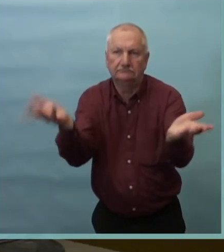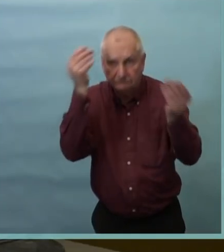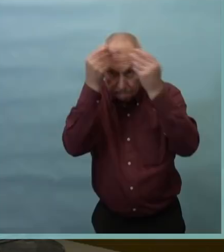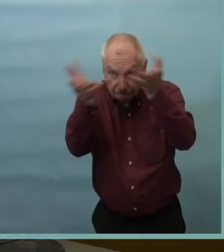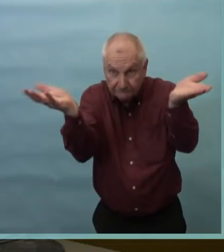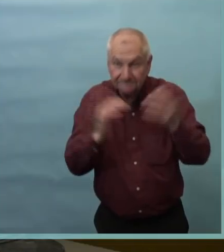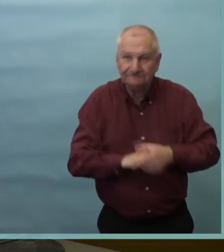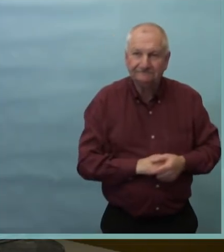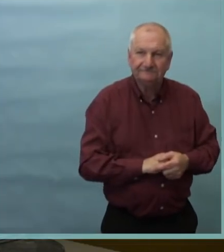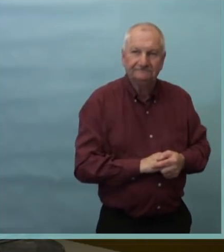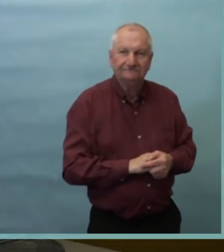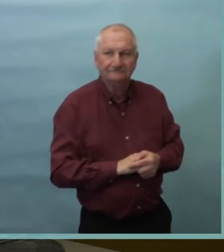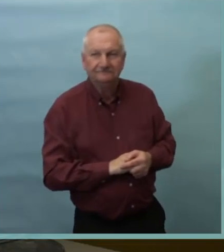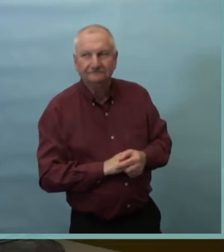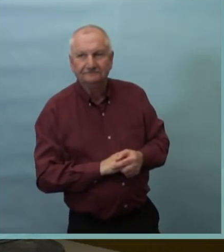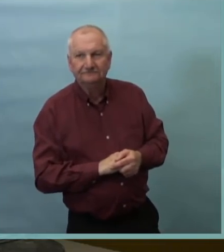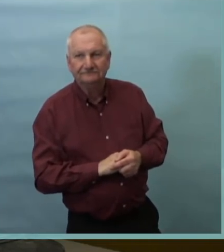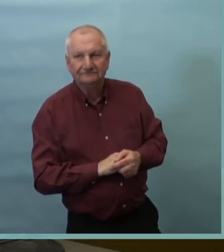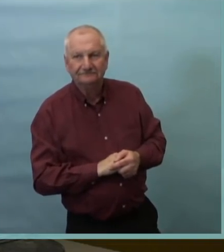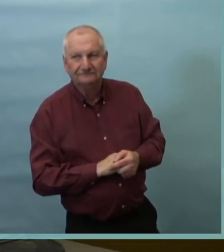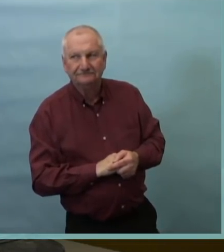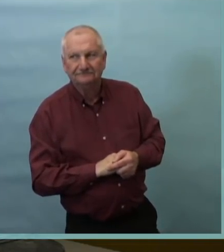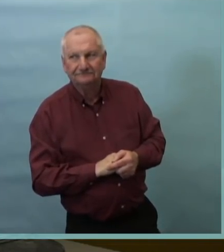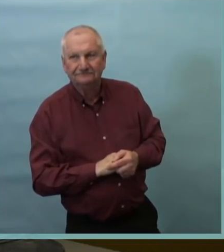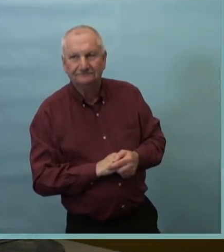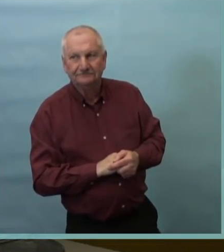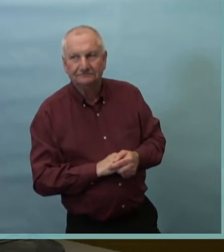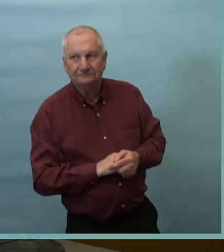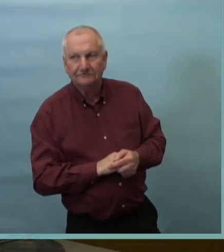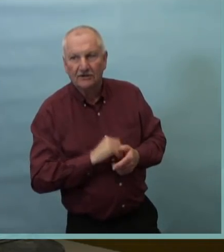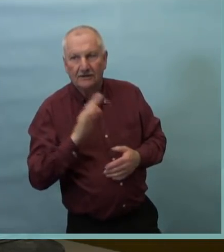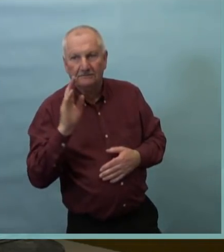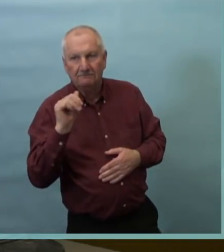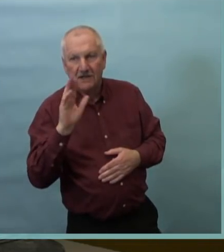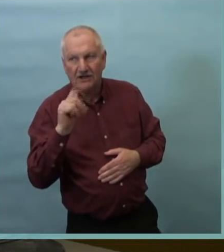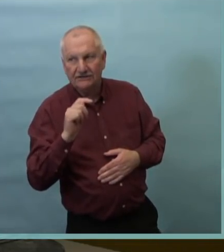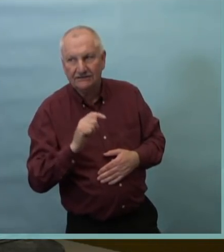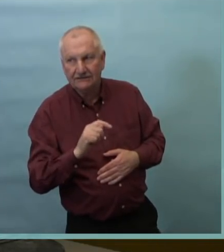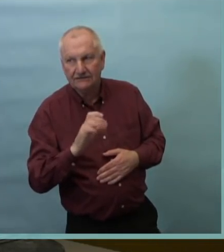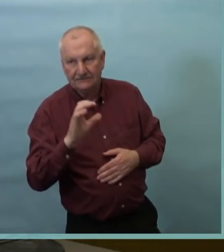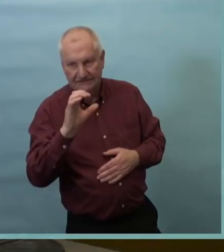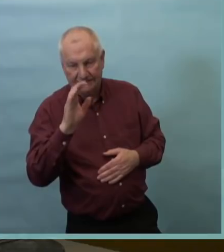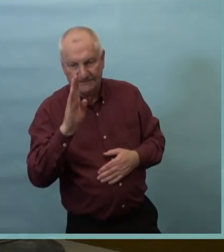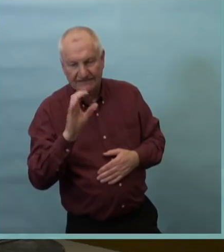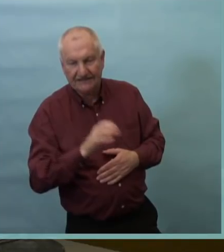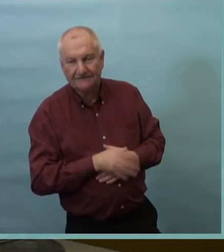conspiracy I've been told that a hair salon have received notifications from